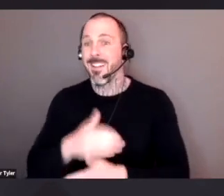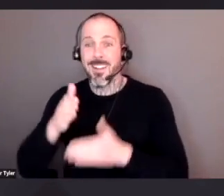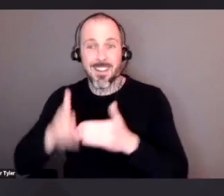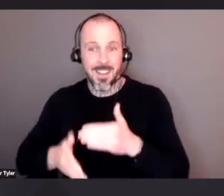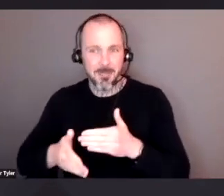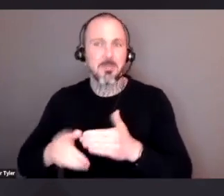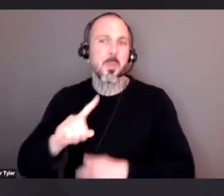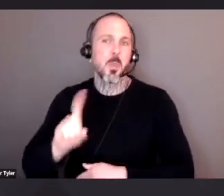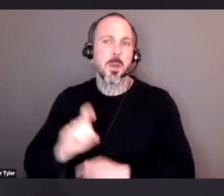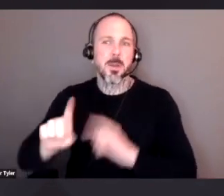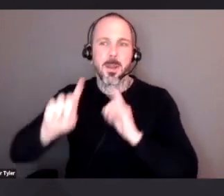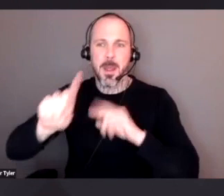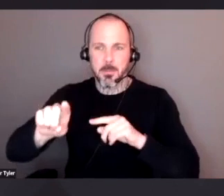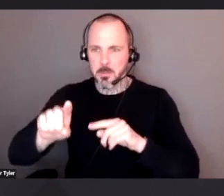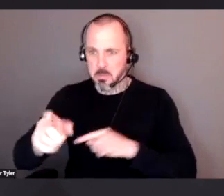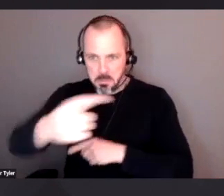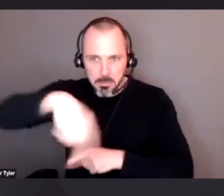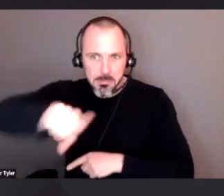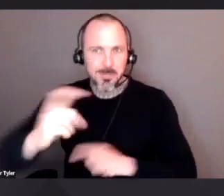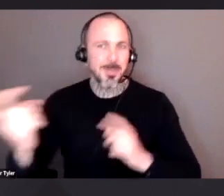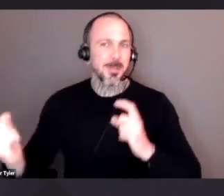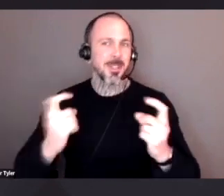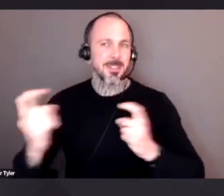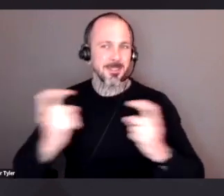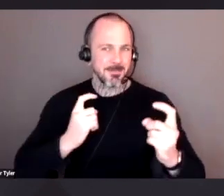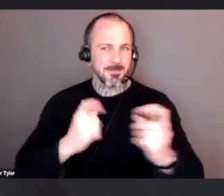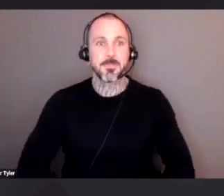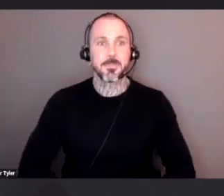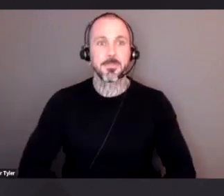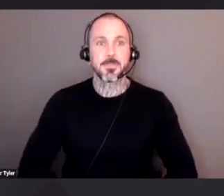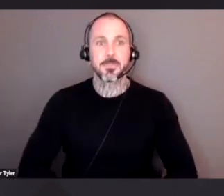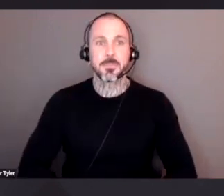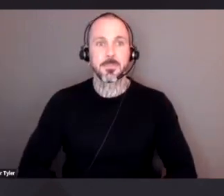Research is clear on the fact that diversity and inclusion provide businesses